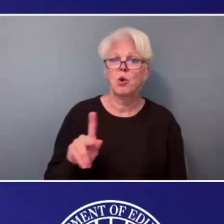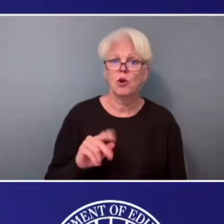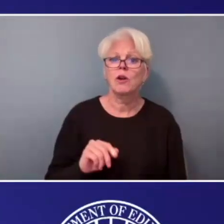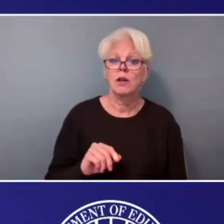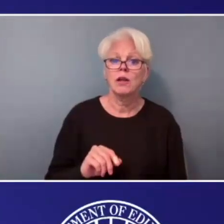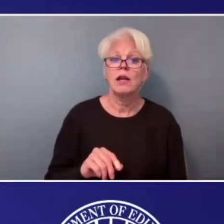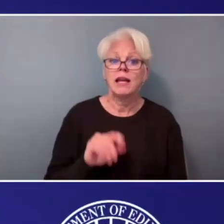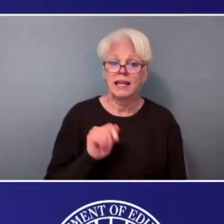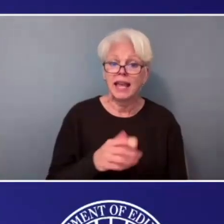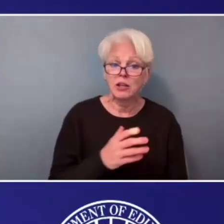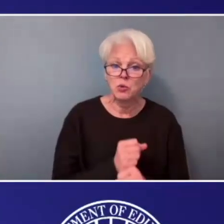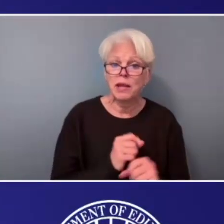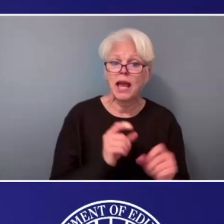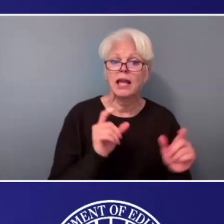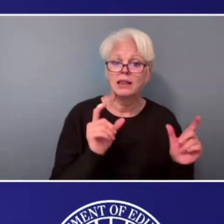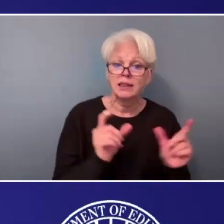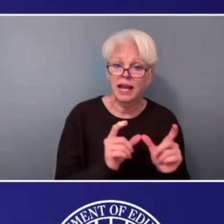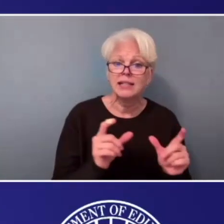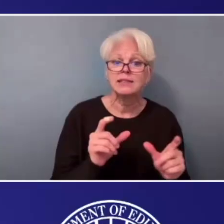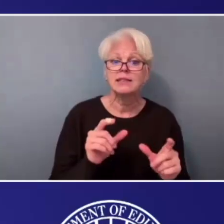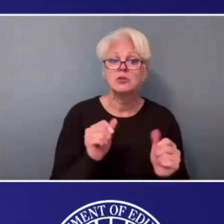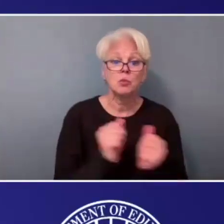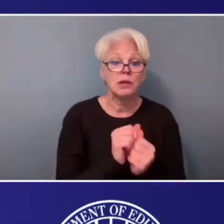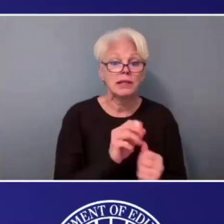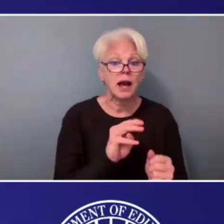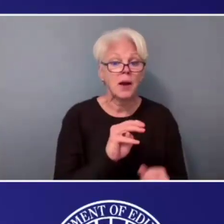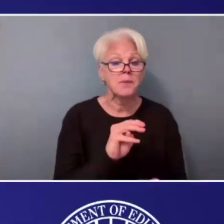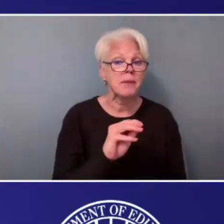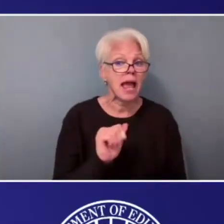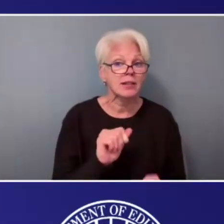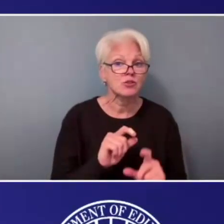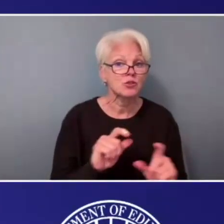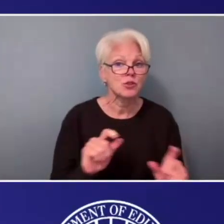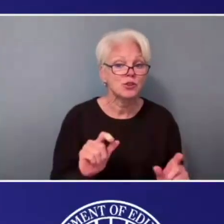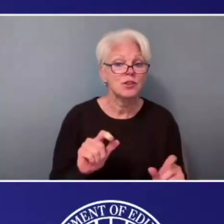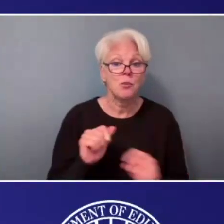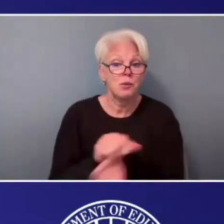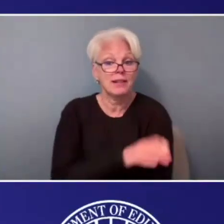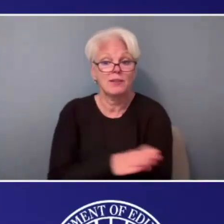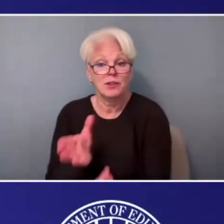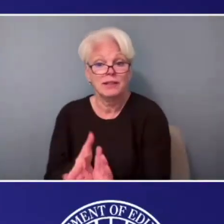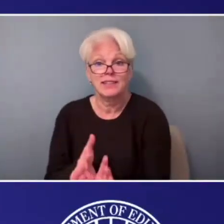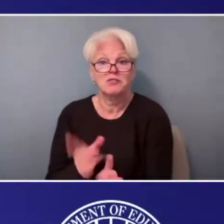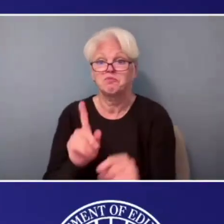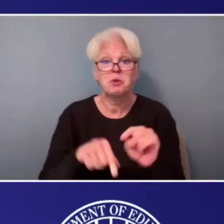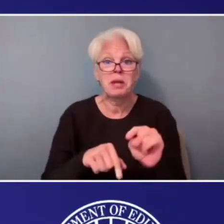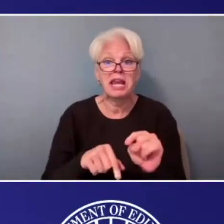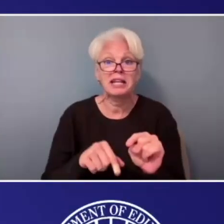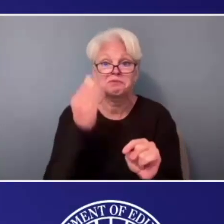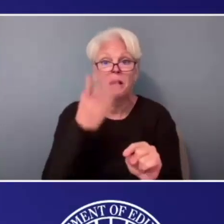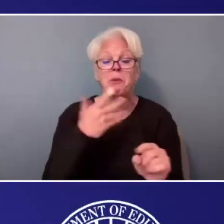In clinical psychology's case, you cannot. Just wanted to make sure we clarify that. Tamy, did you want to comment on that?